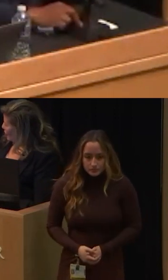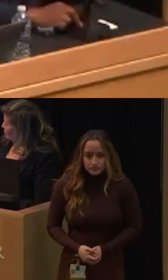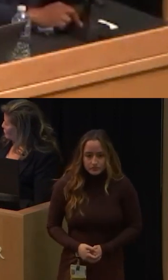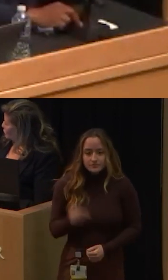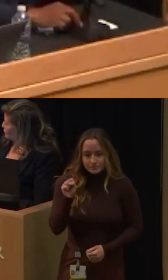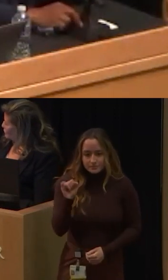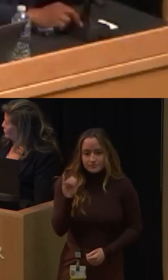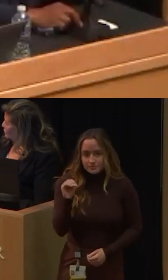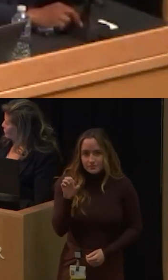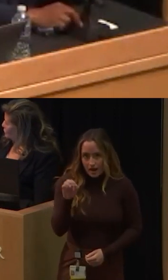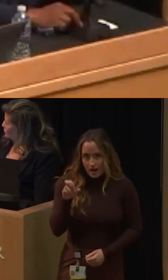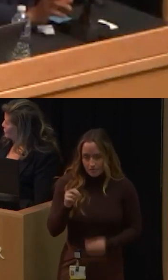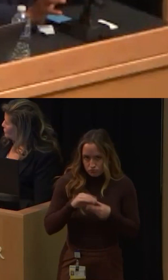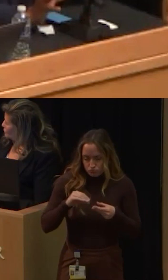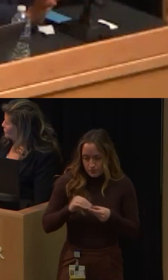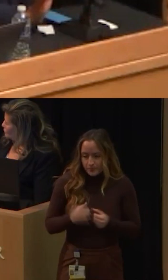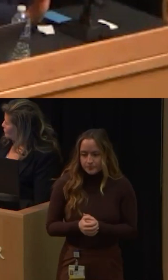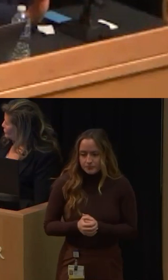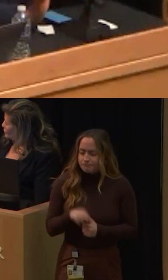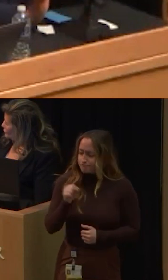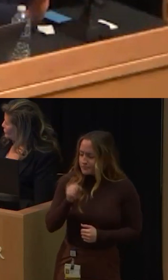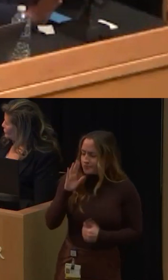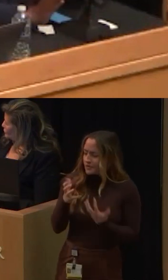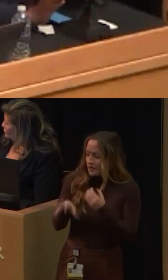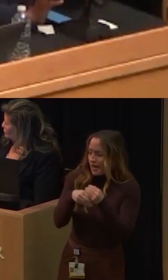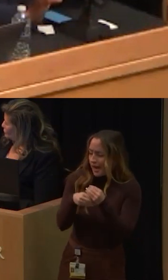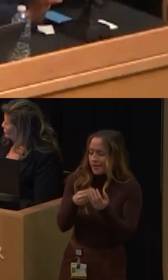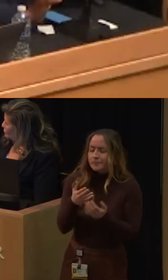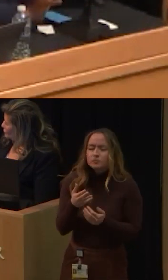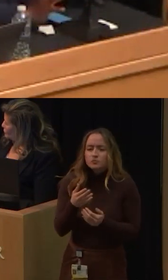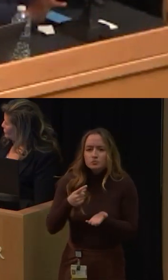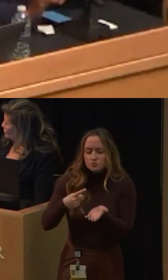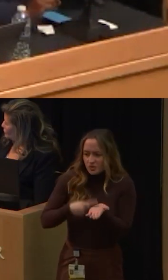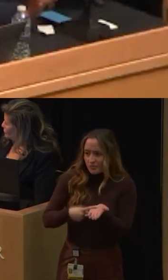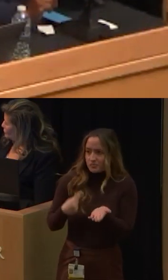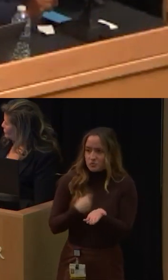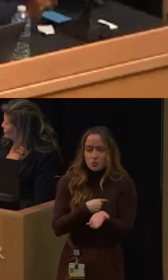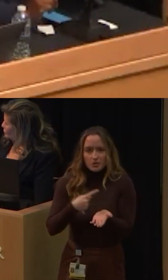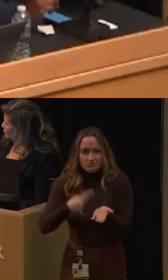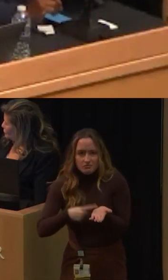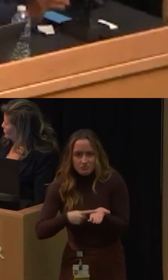because I think, you know, sometimes we talk about these issues in ways that feel maybe a bit esoteric,